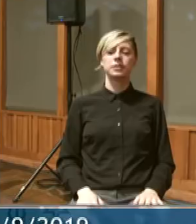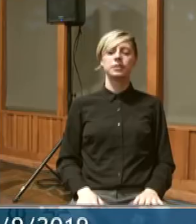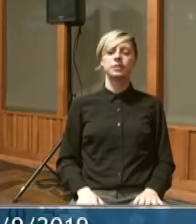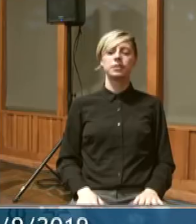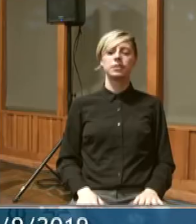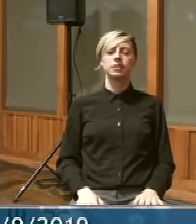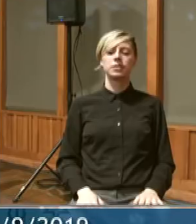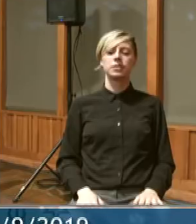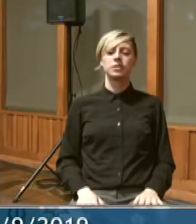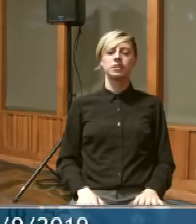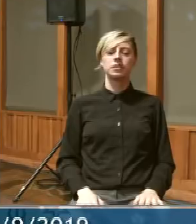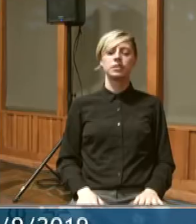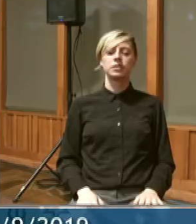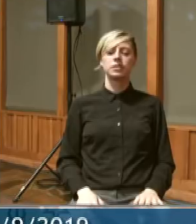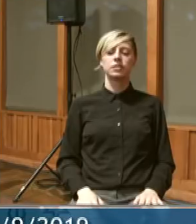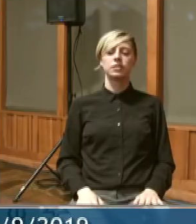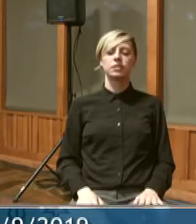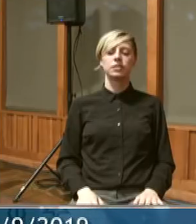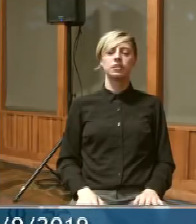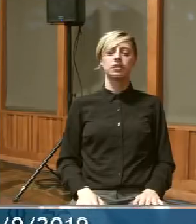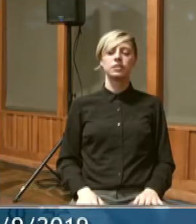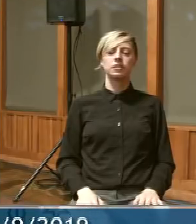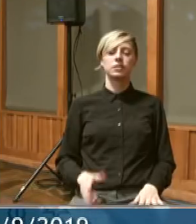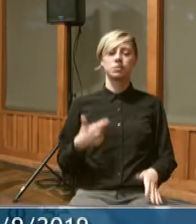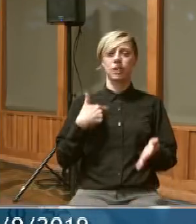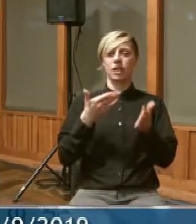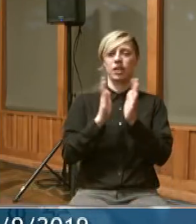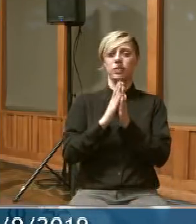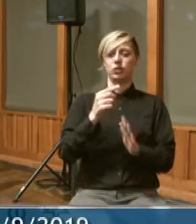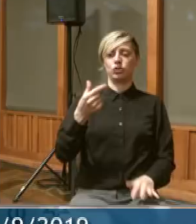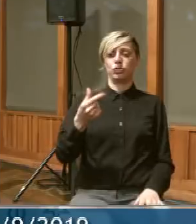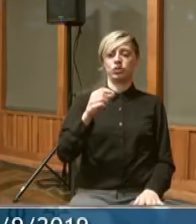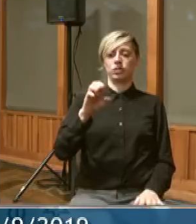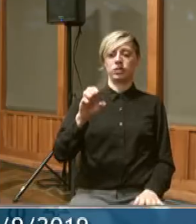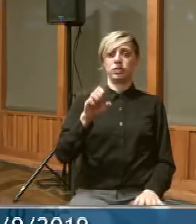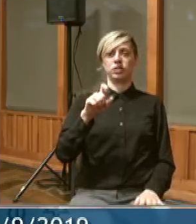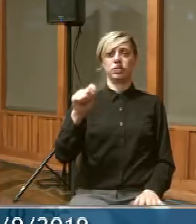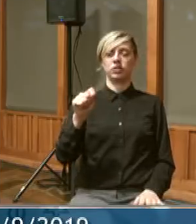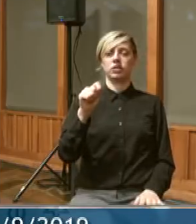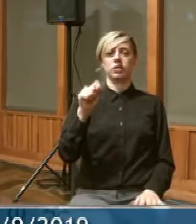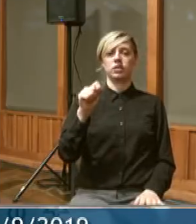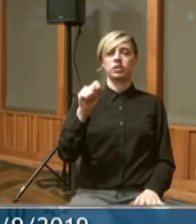TIMES BECAUSE THEY THINK HE'S DRUNK JUST FOR BEING HUMAN P. SO